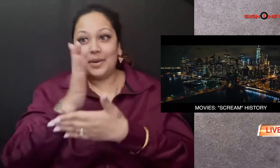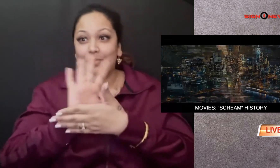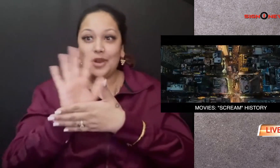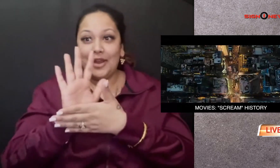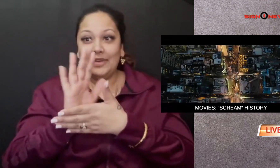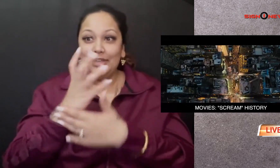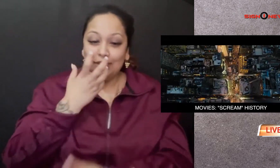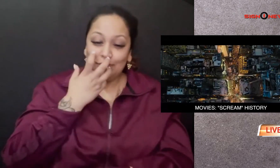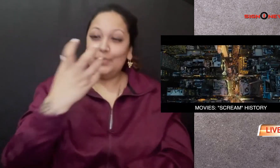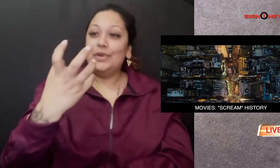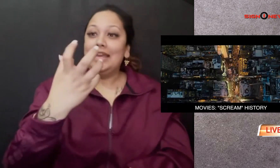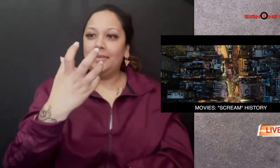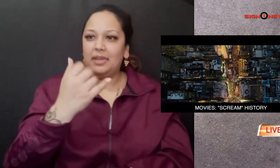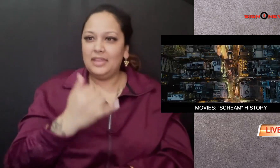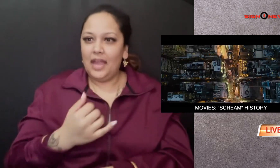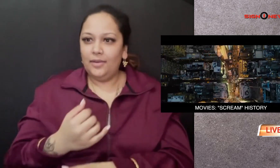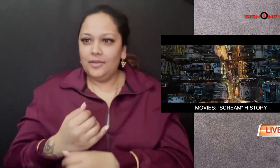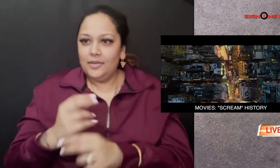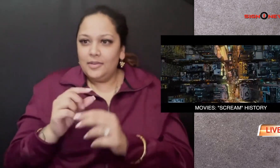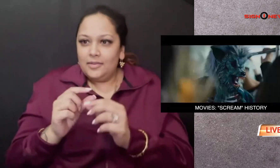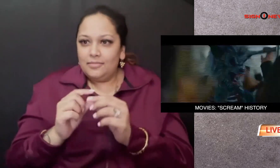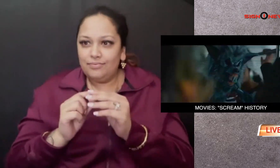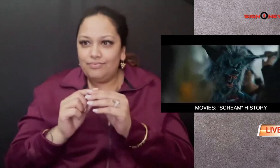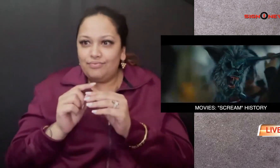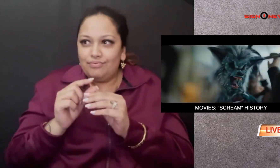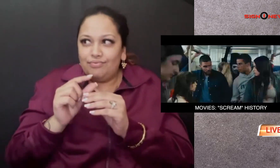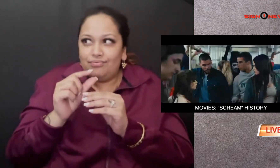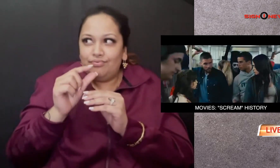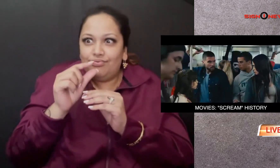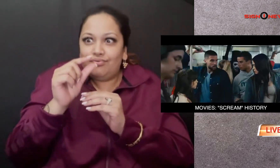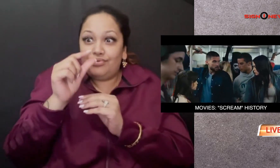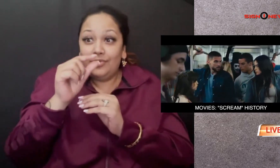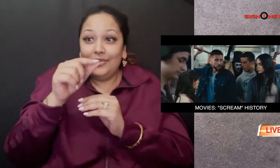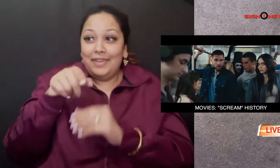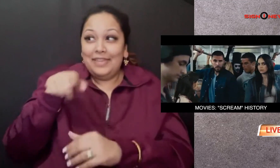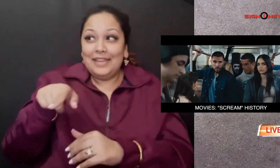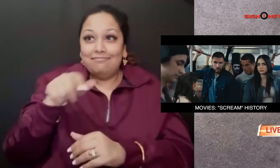The latest Scream movie creeps into theaters this week.